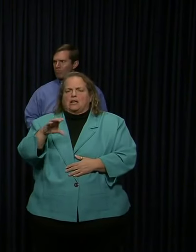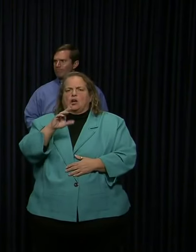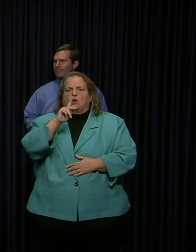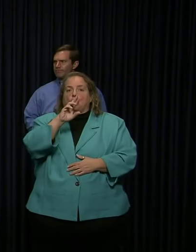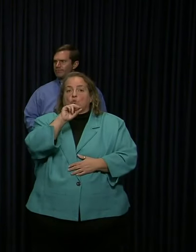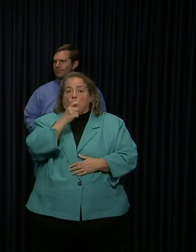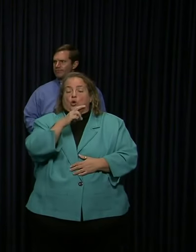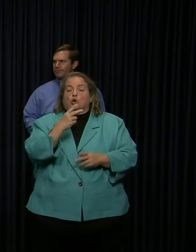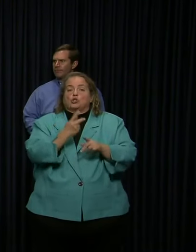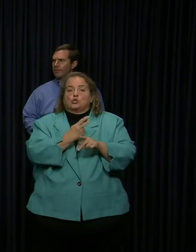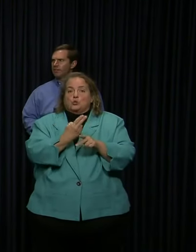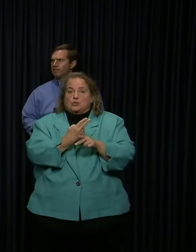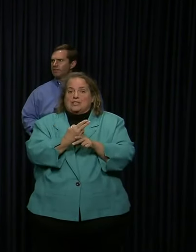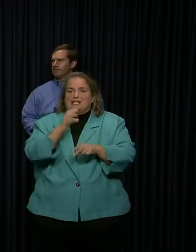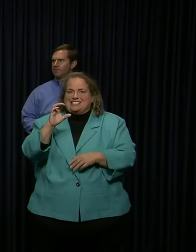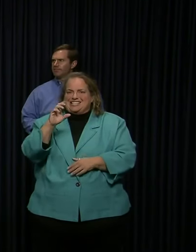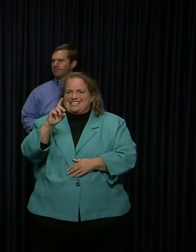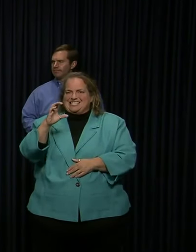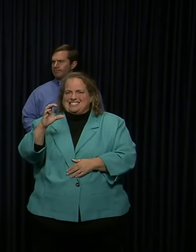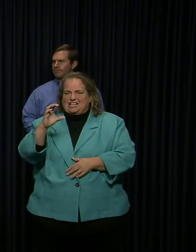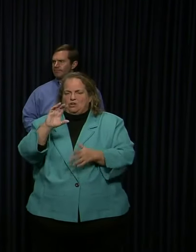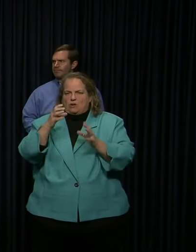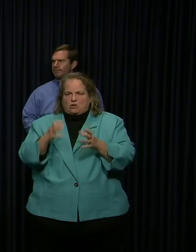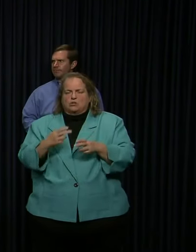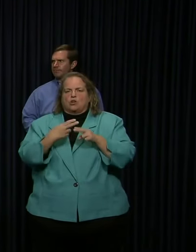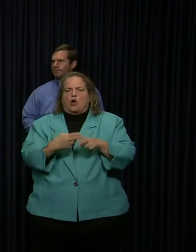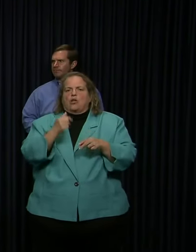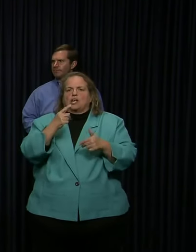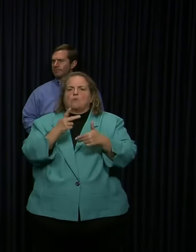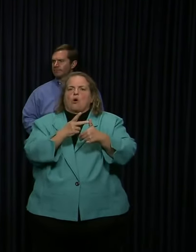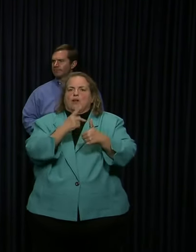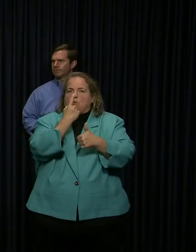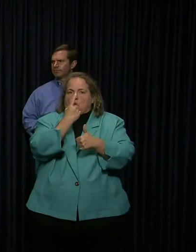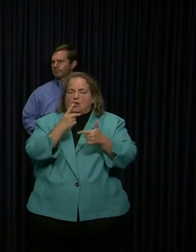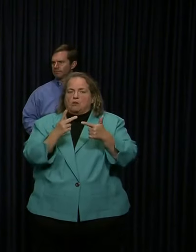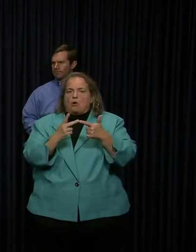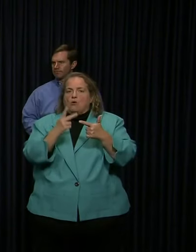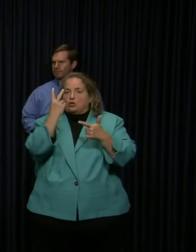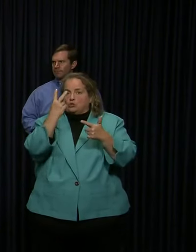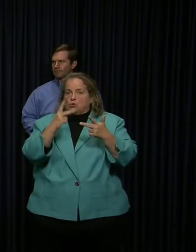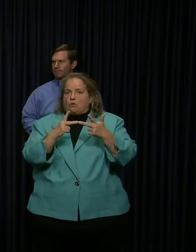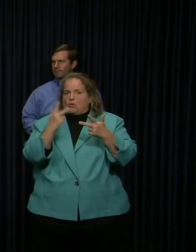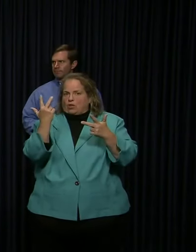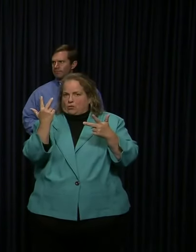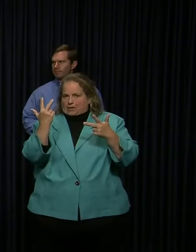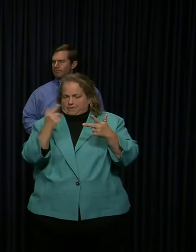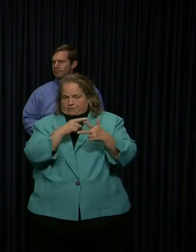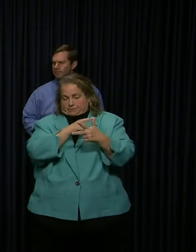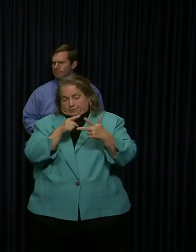COMPROMISE SUCH AS HIV ON CANCER, ANY NUMBER OF CONDITIONS.